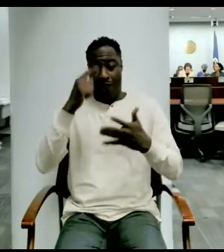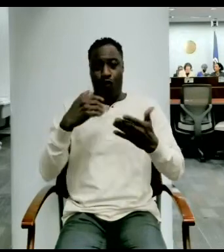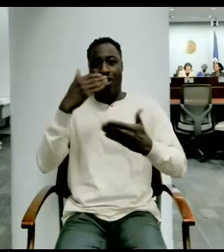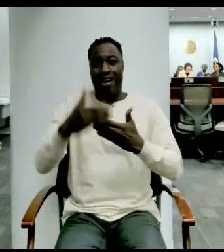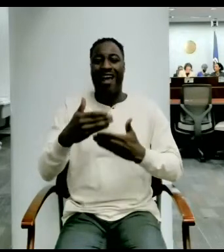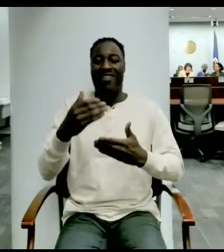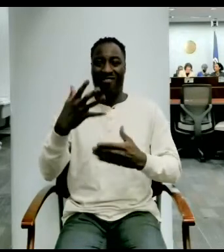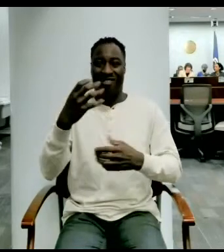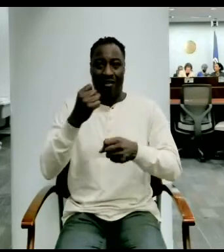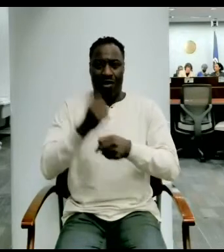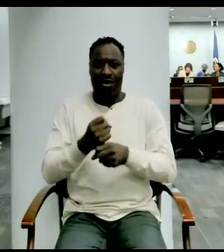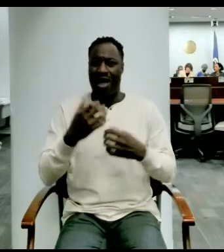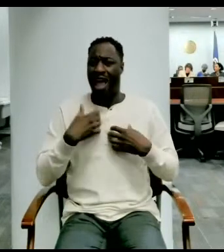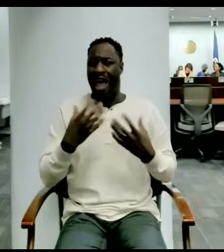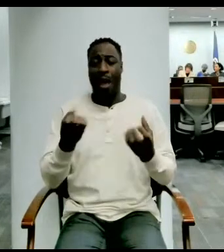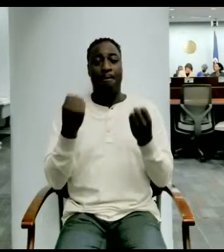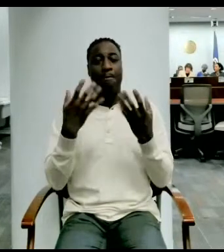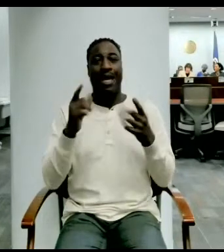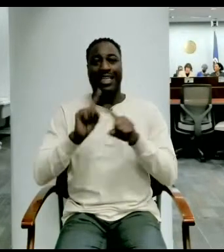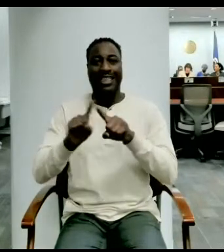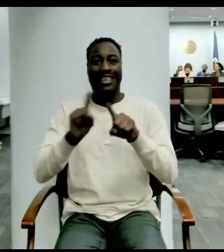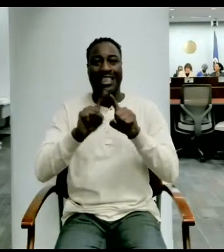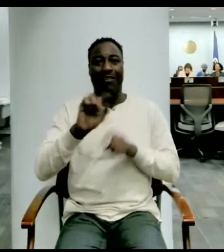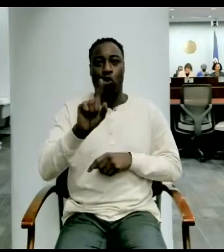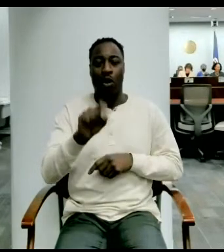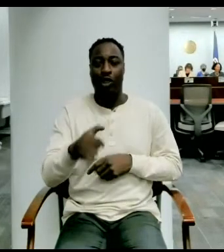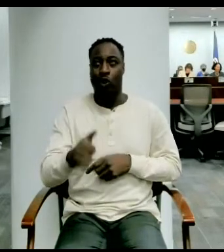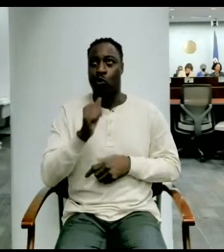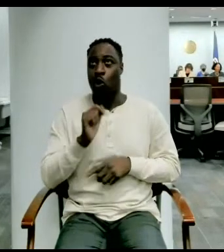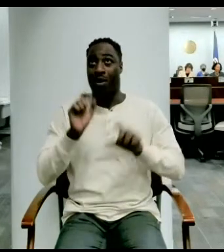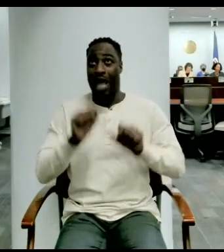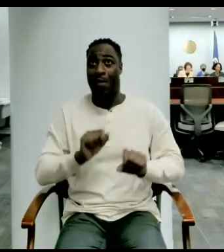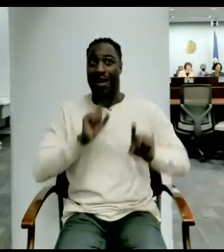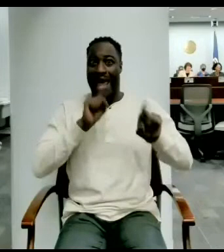I have a variety of questions, which I undoubtedly won't get to, so this should be the first